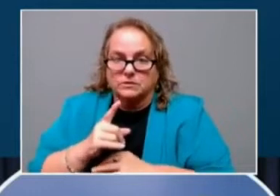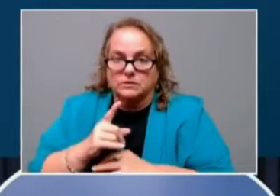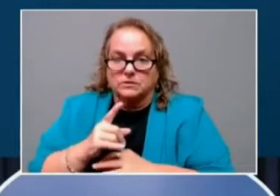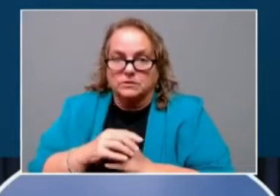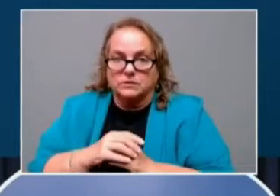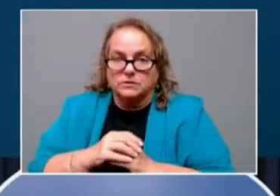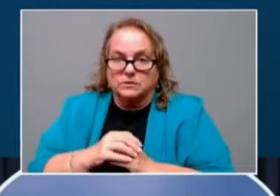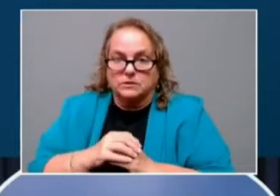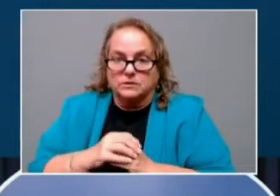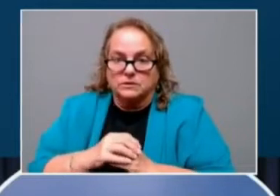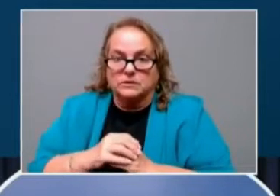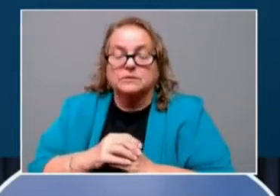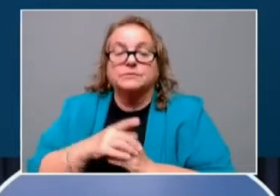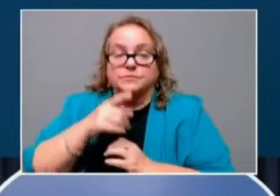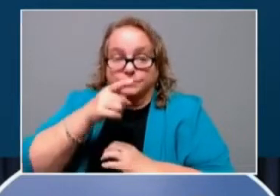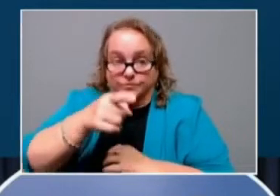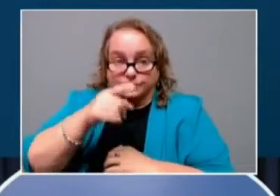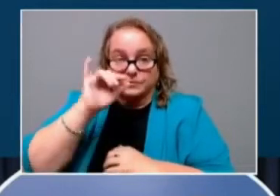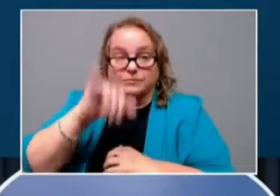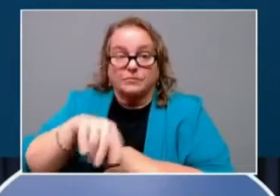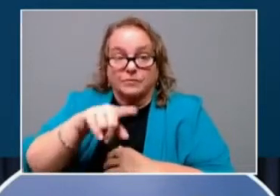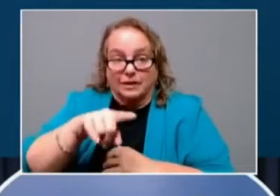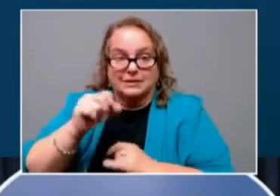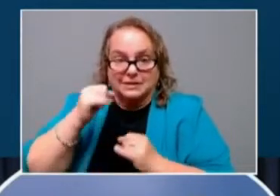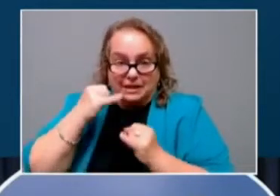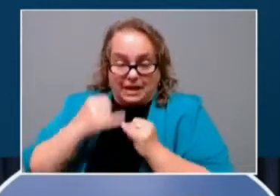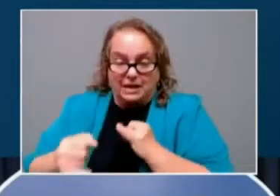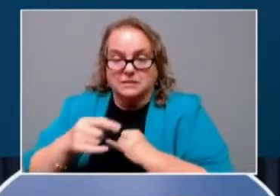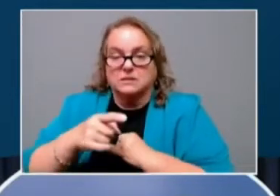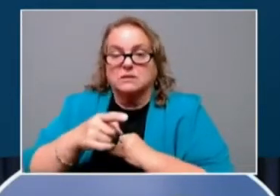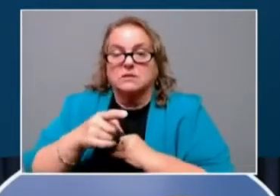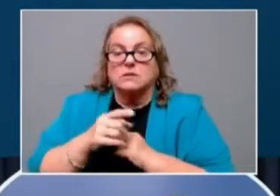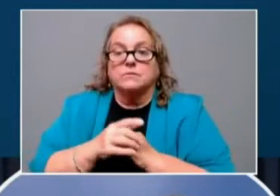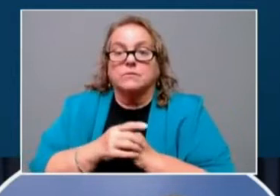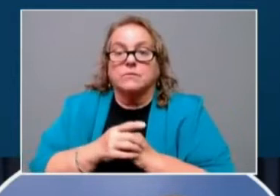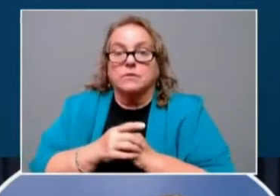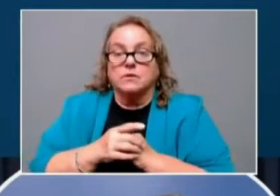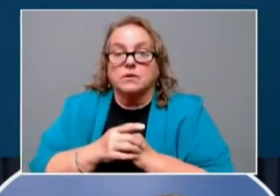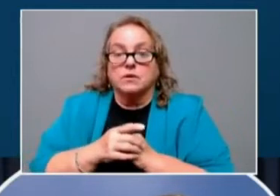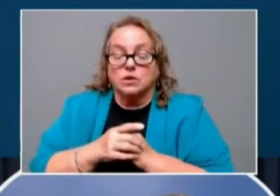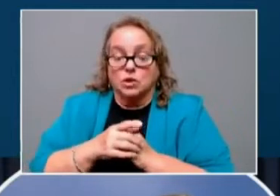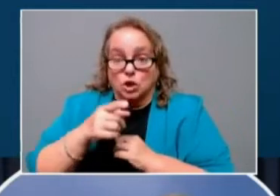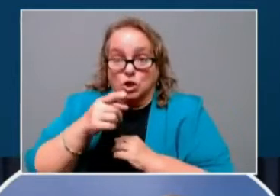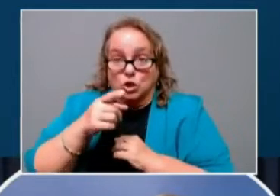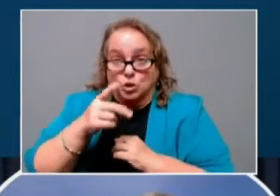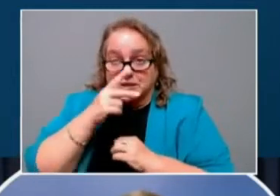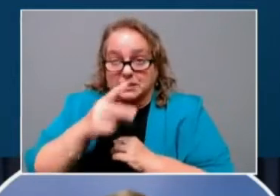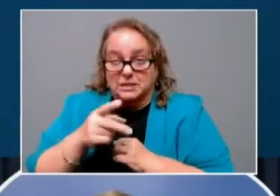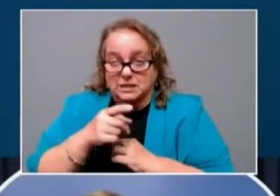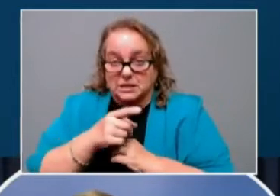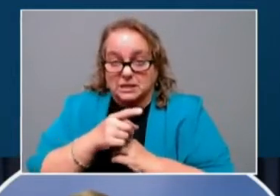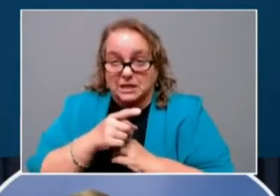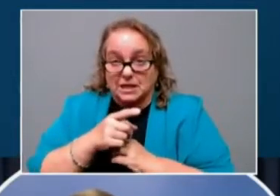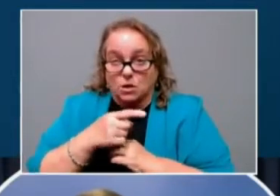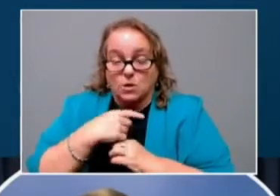This is the last piece. Um in that uh we always had that net additional